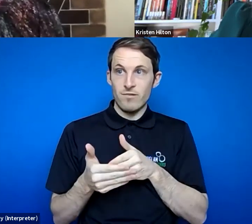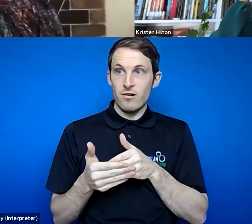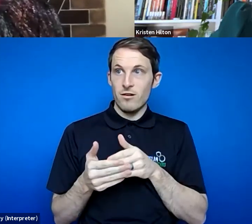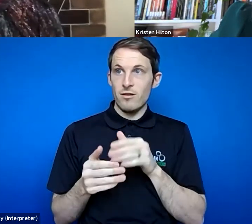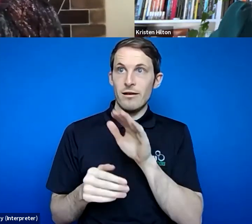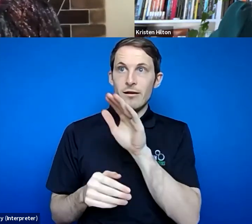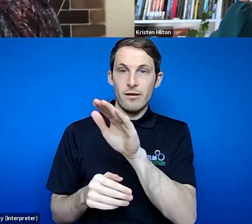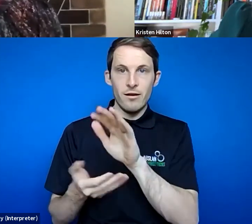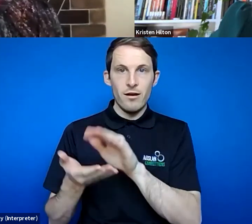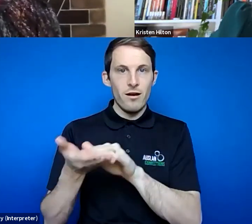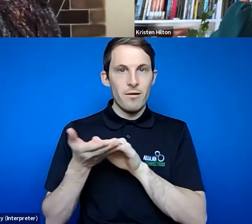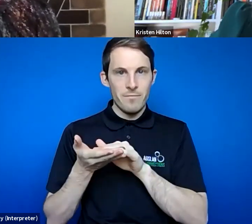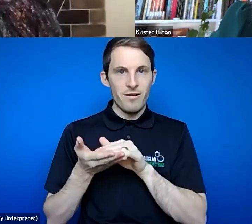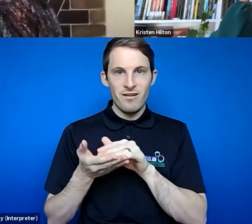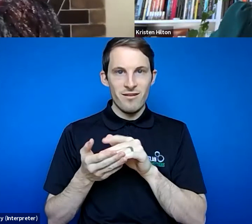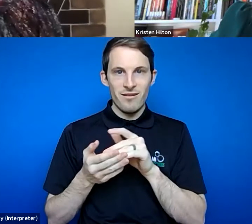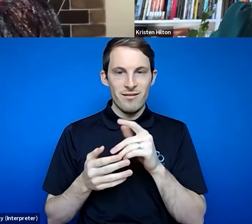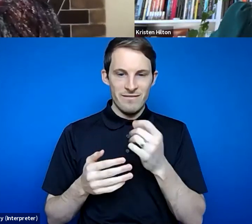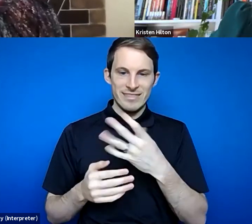is there. Then there's the structural factors that you